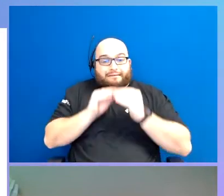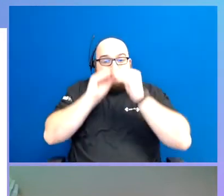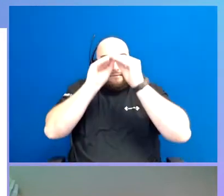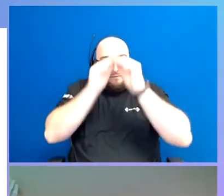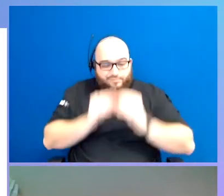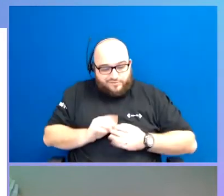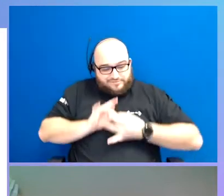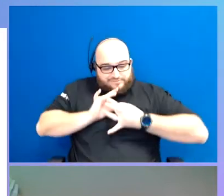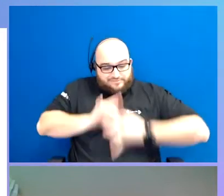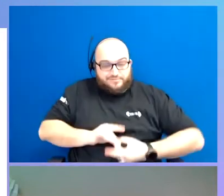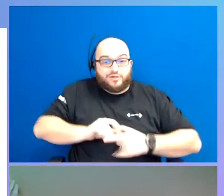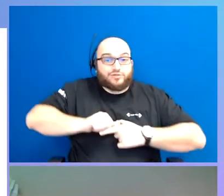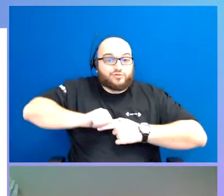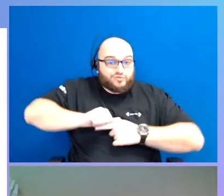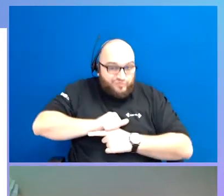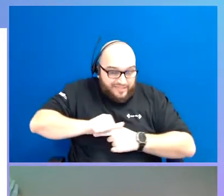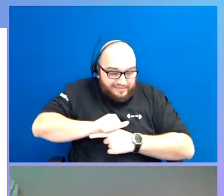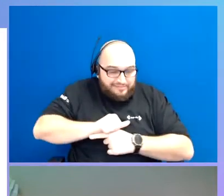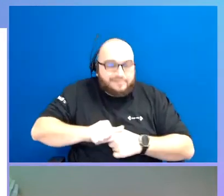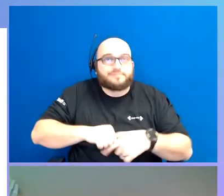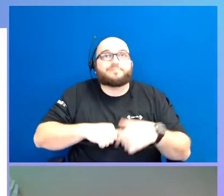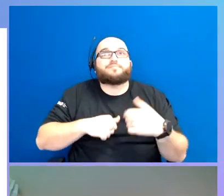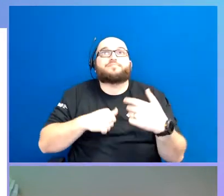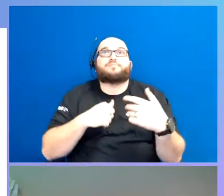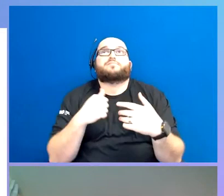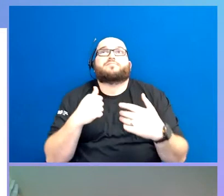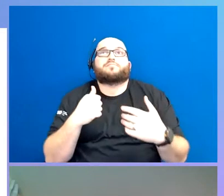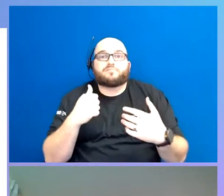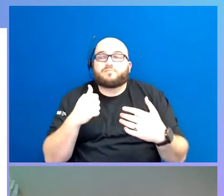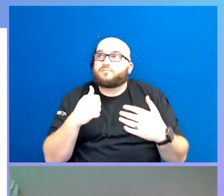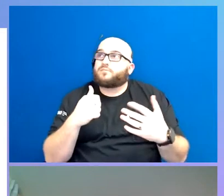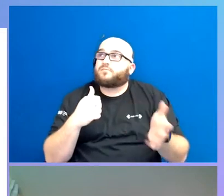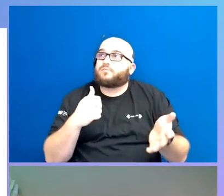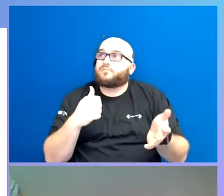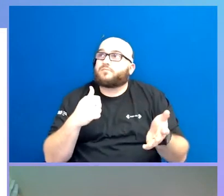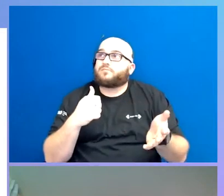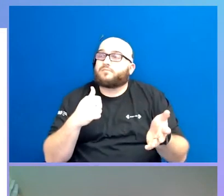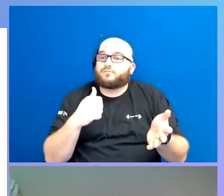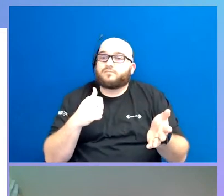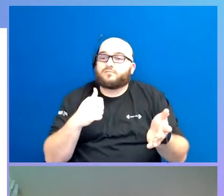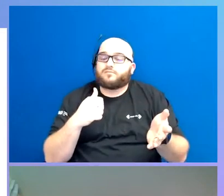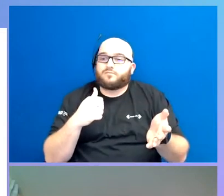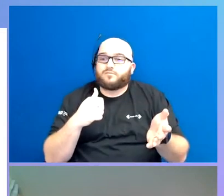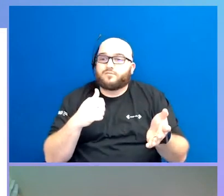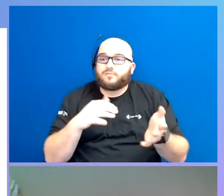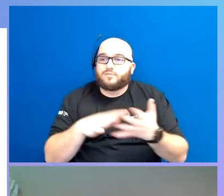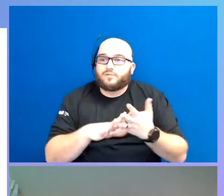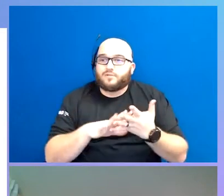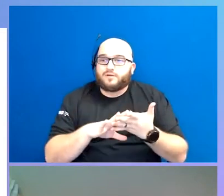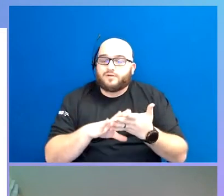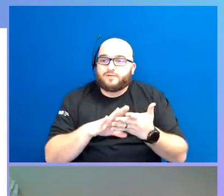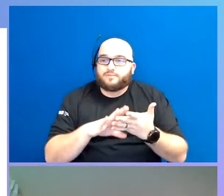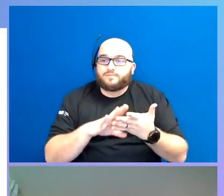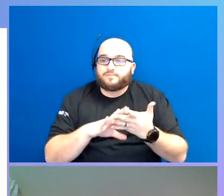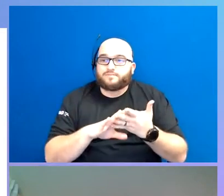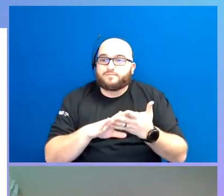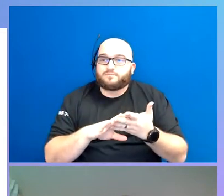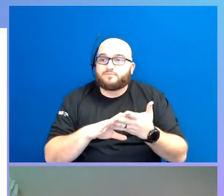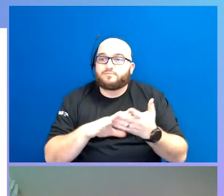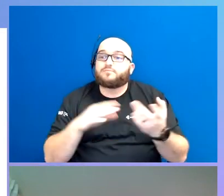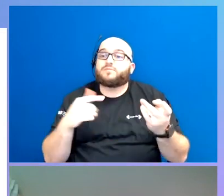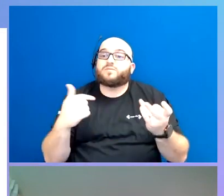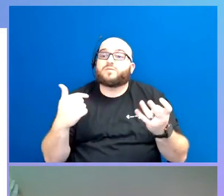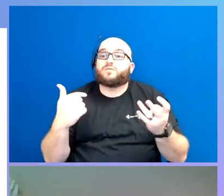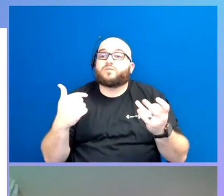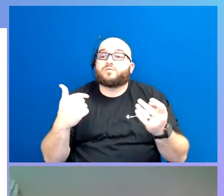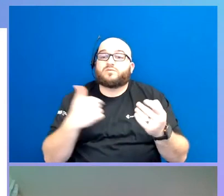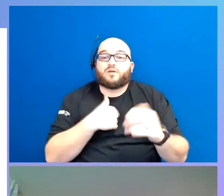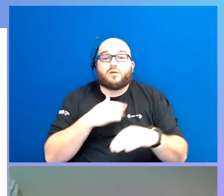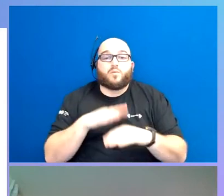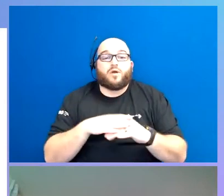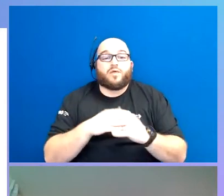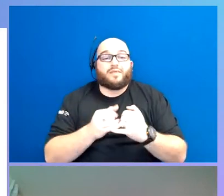training. Um. So I am on the